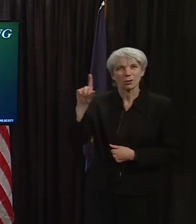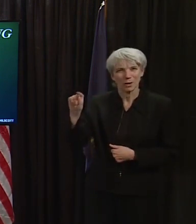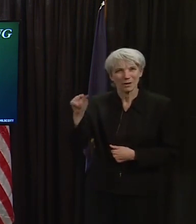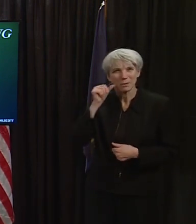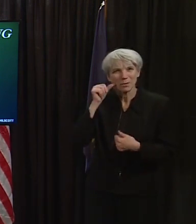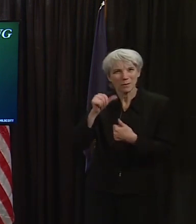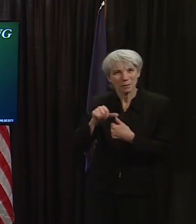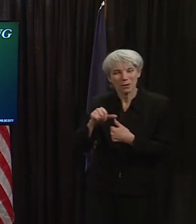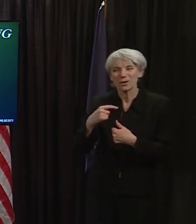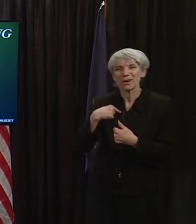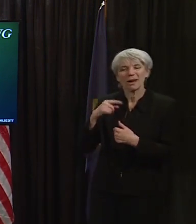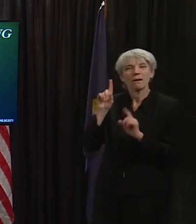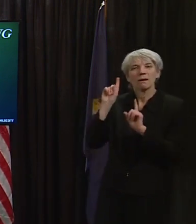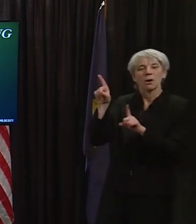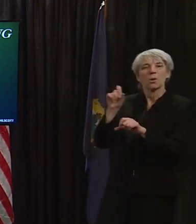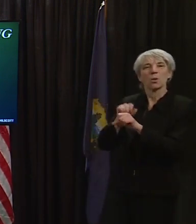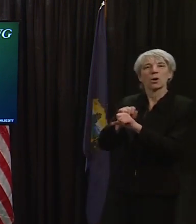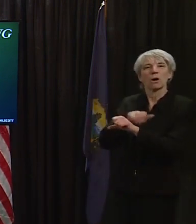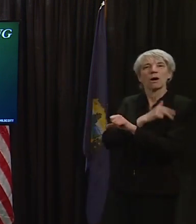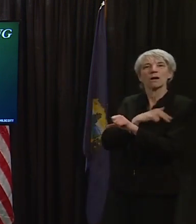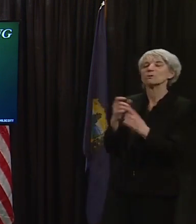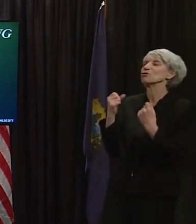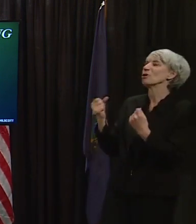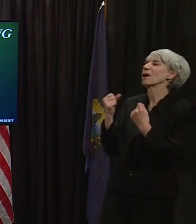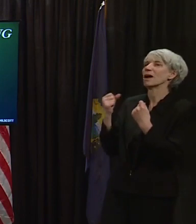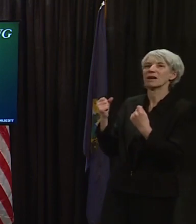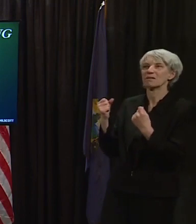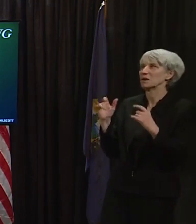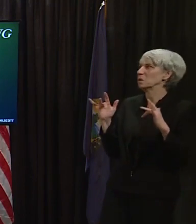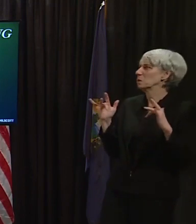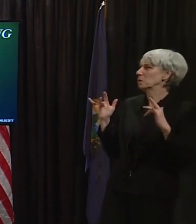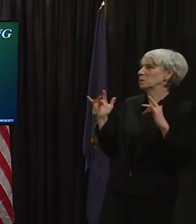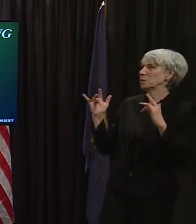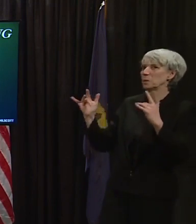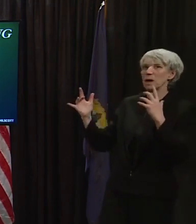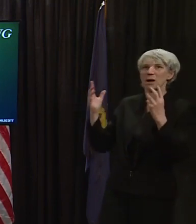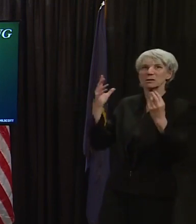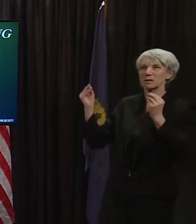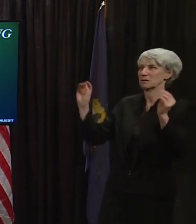hospital through completely empty streets, hearing about colleagues who